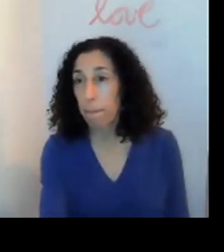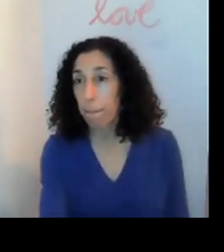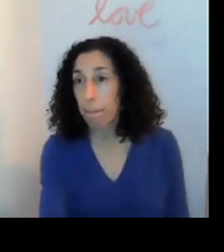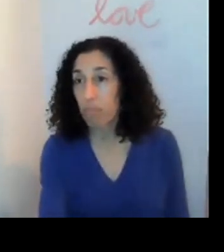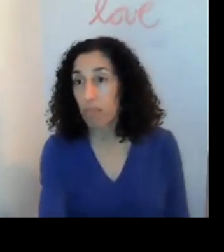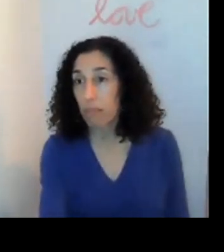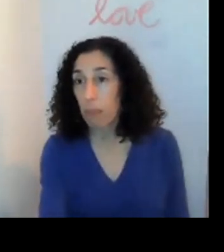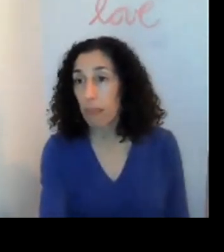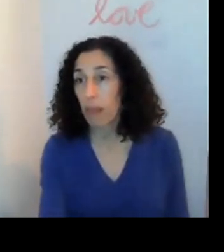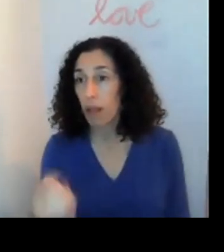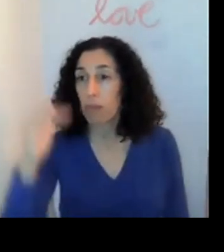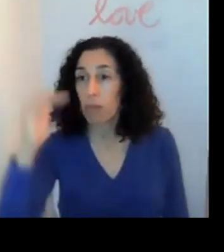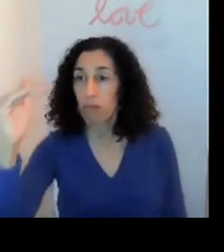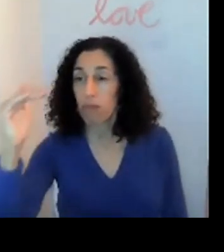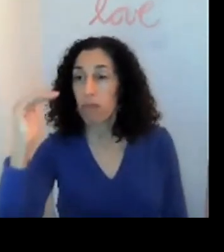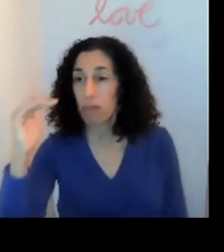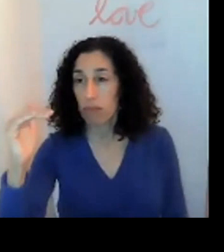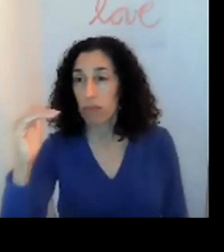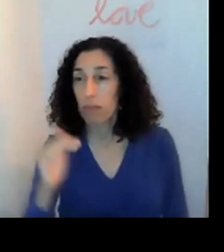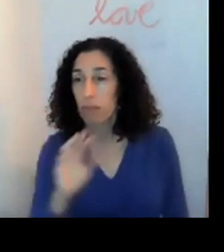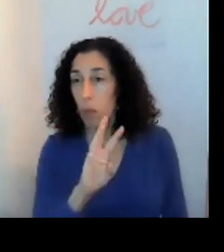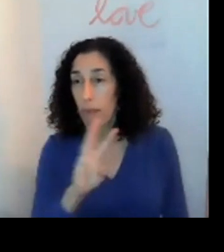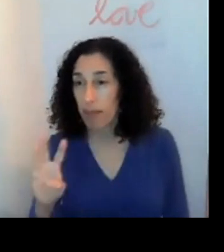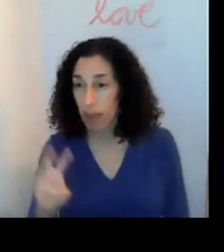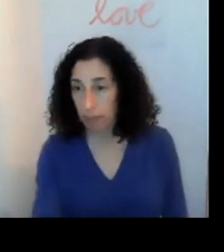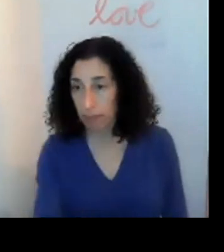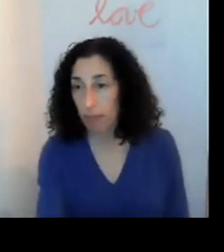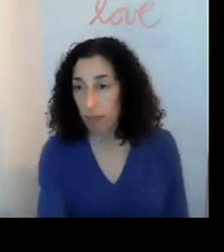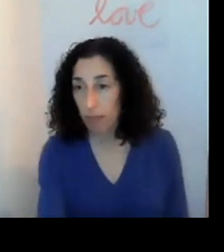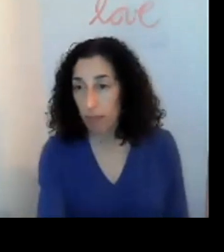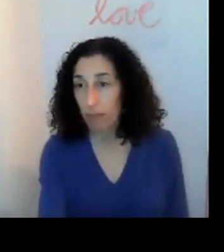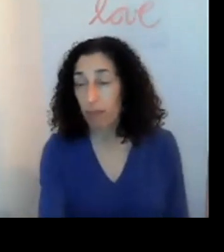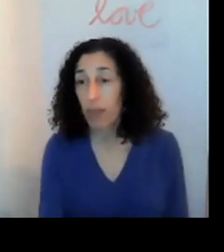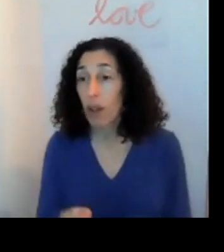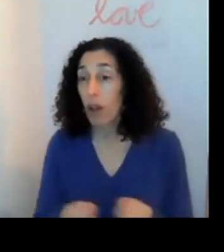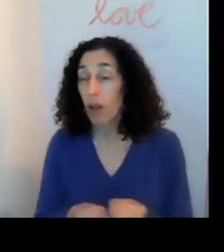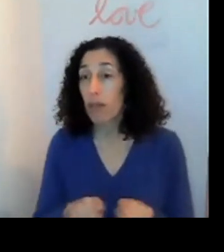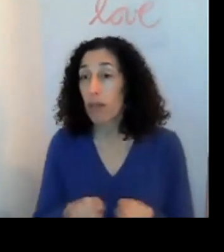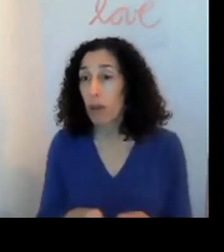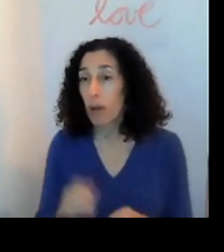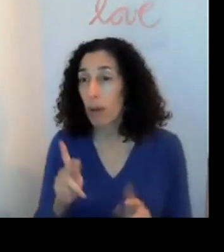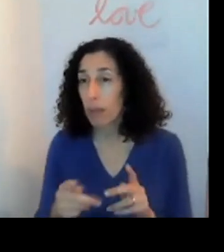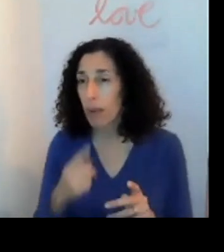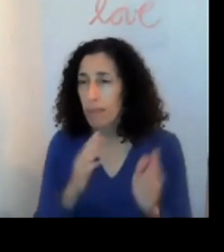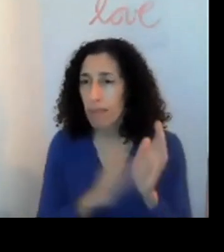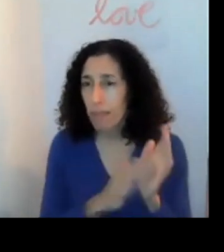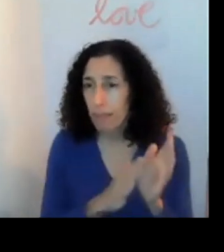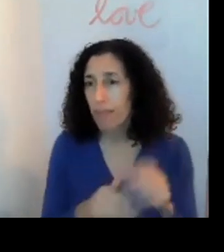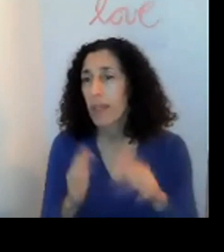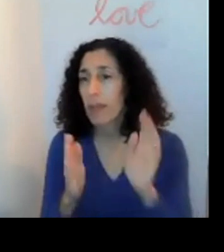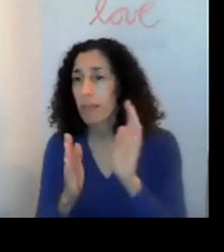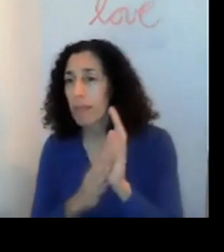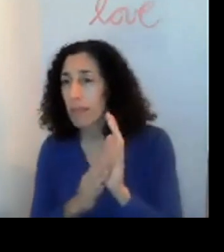We have some applauses from Calvin and Jay, Jack says love it, from Genevieve, lots of